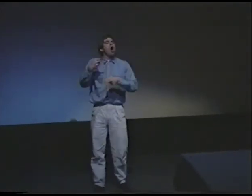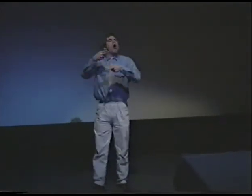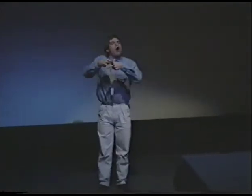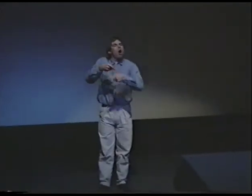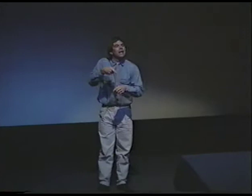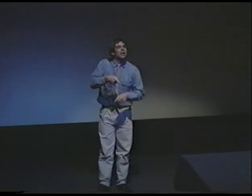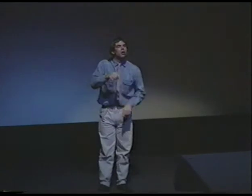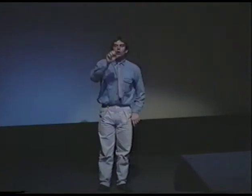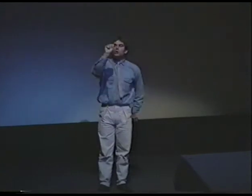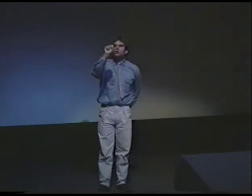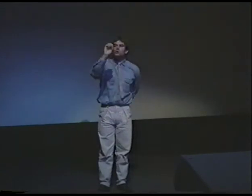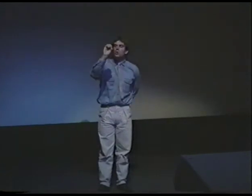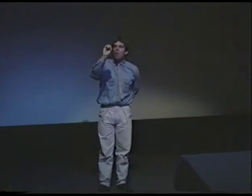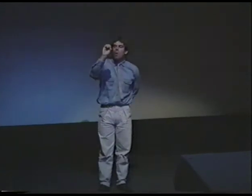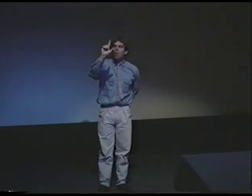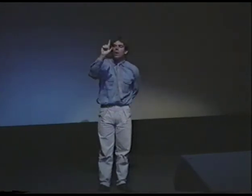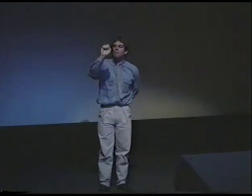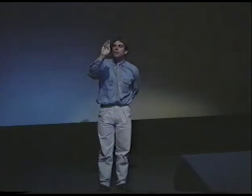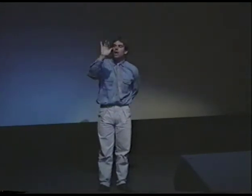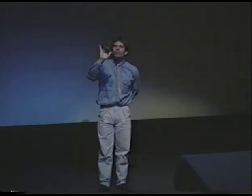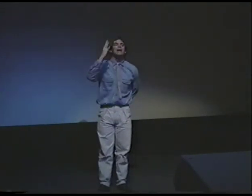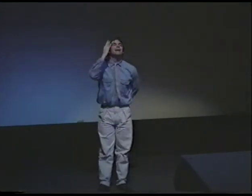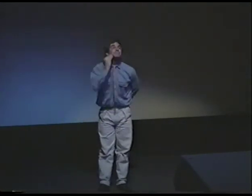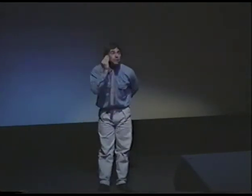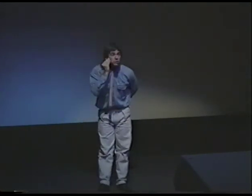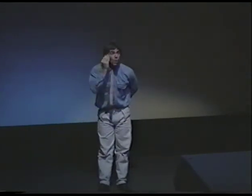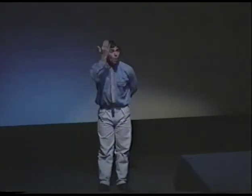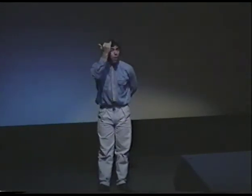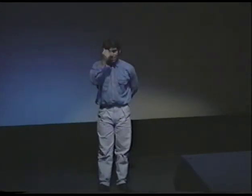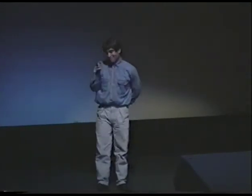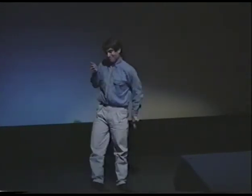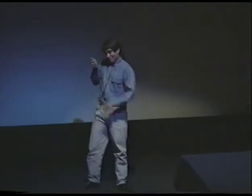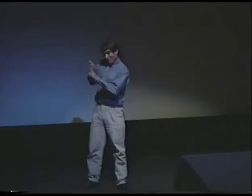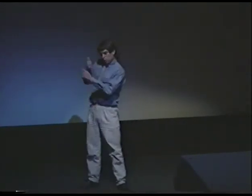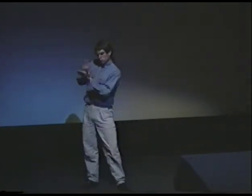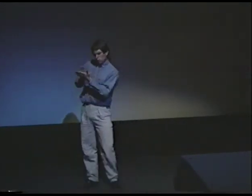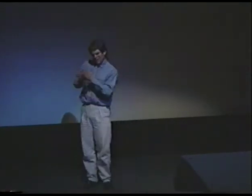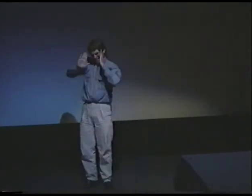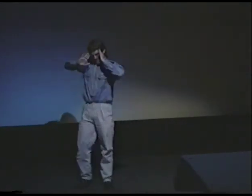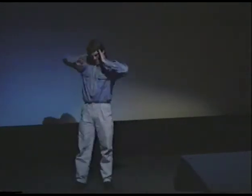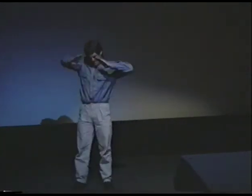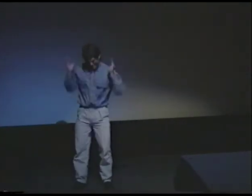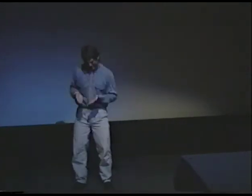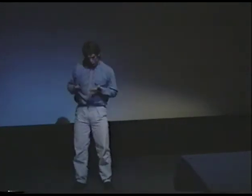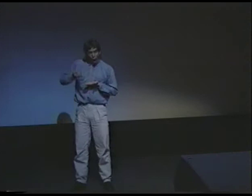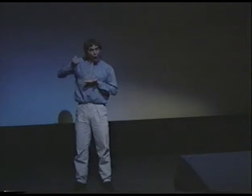from Pennsylvania. And I called that the Solebury experience